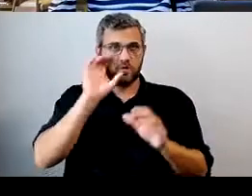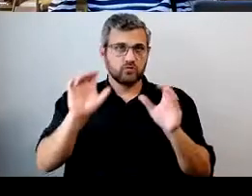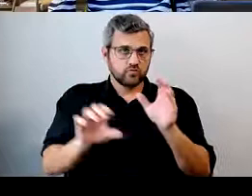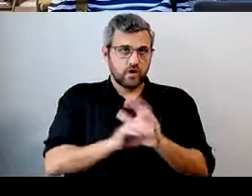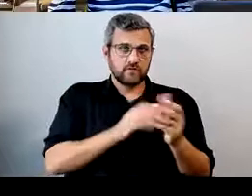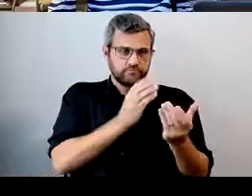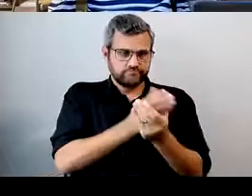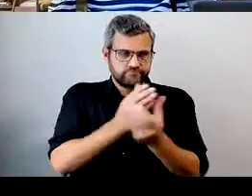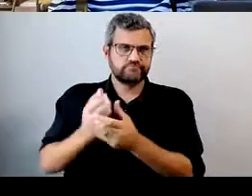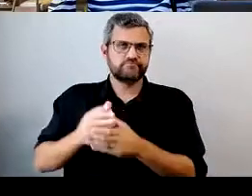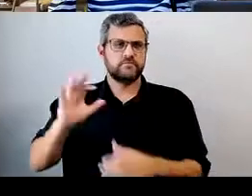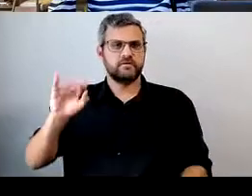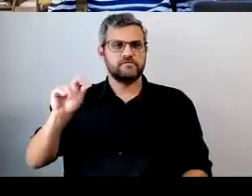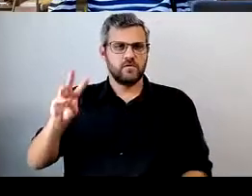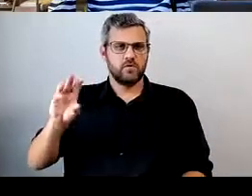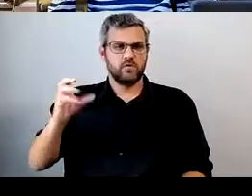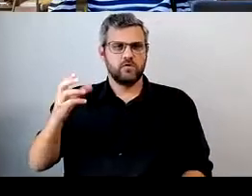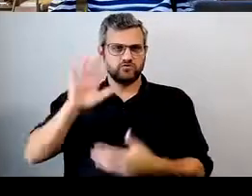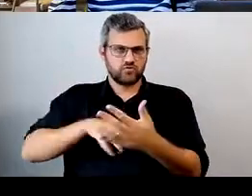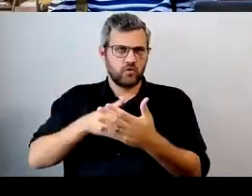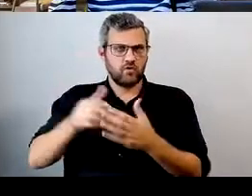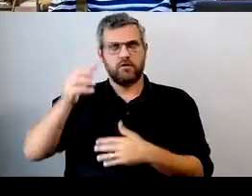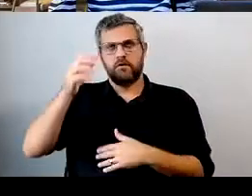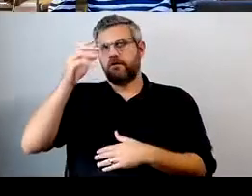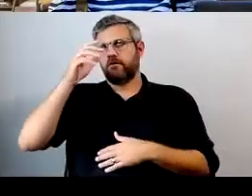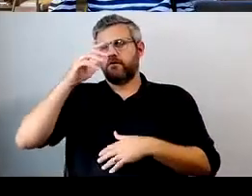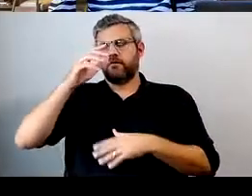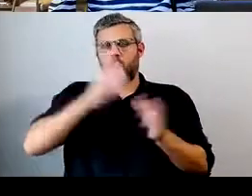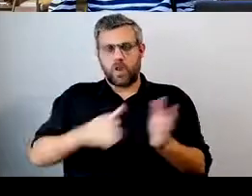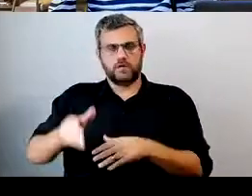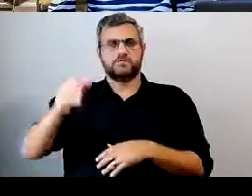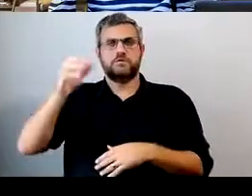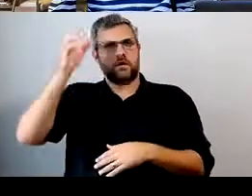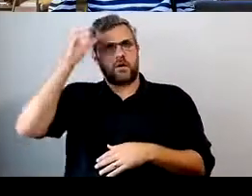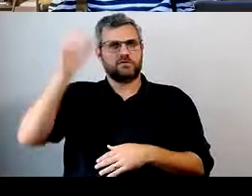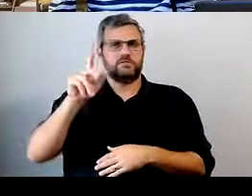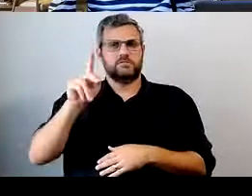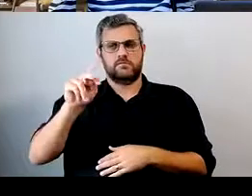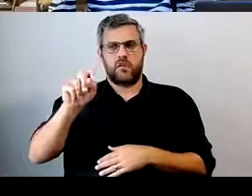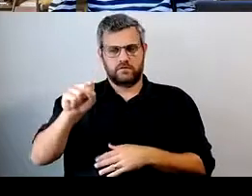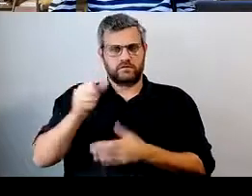flowcharts tables, concept knots, can all help clients link new ideas to previous knowledge.